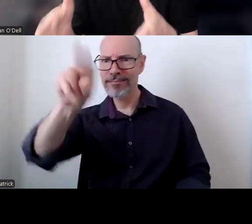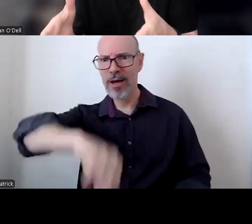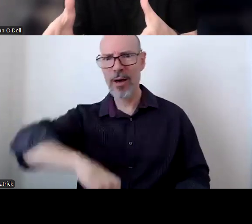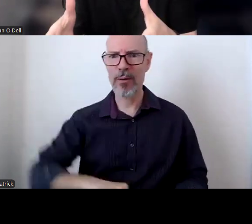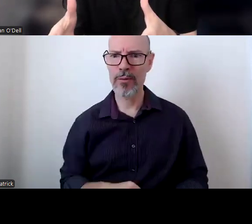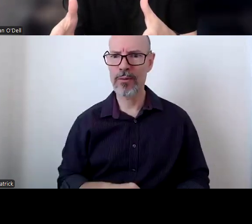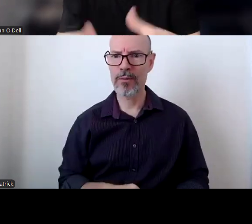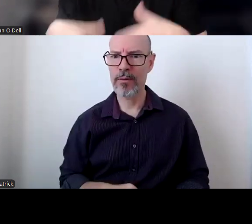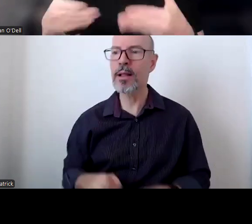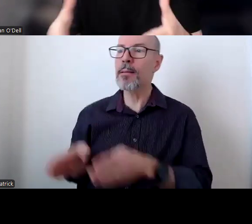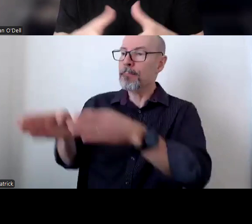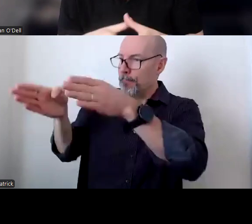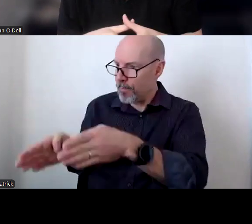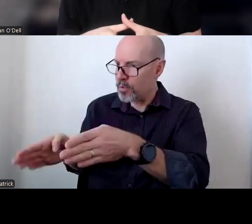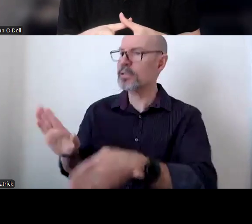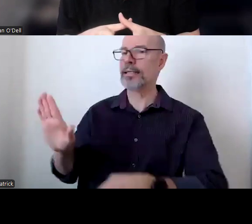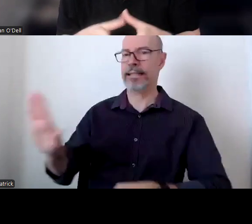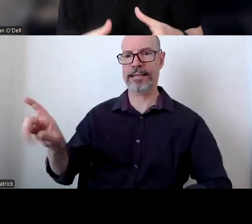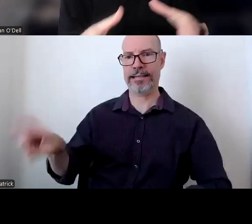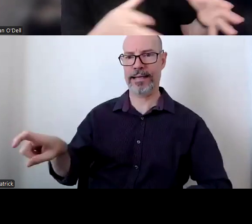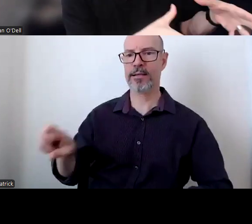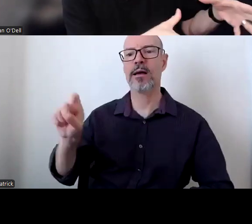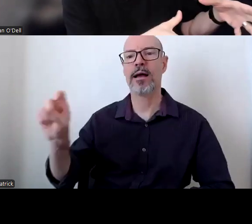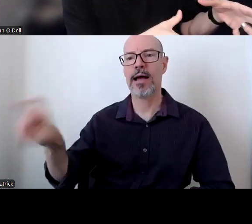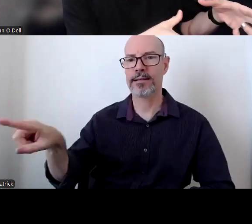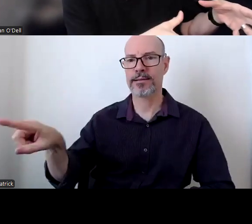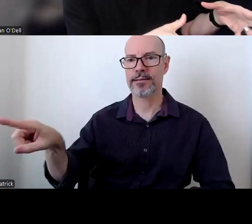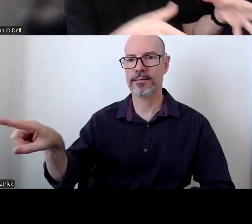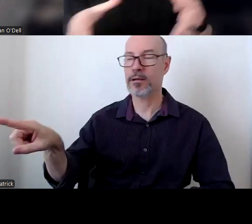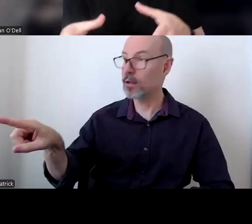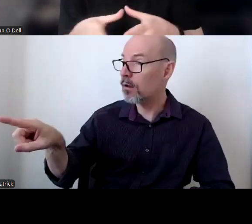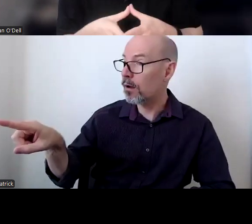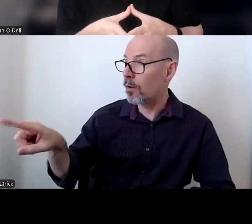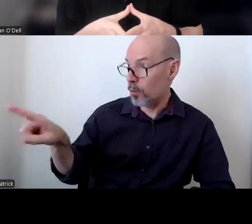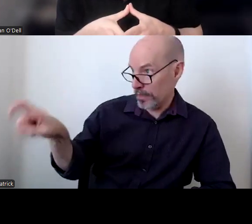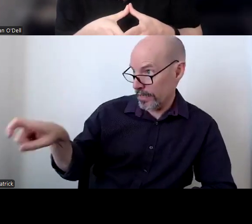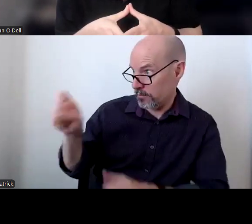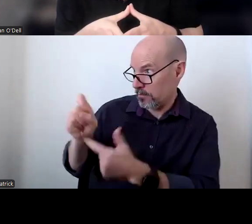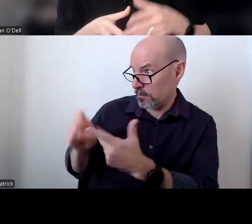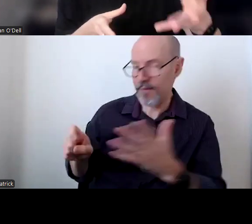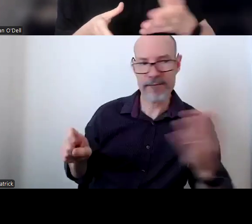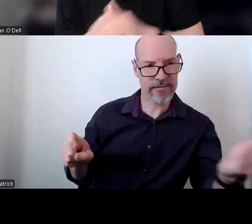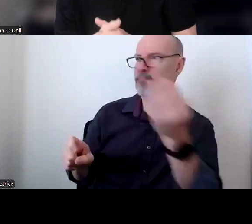What you should be doing is that you should be asking, what do you need, and then provide Not based on what you already